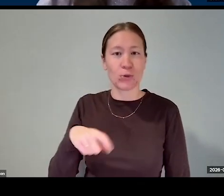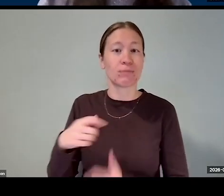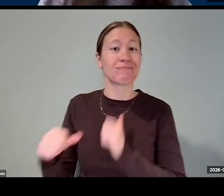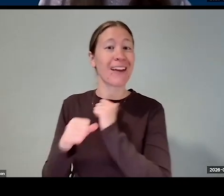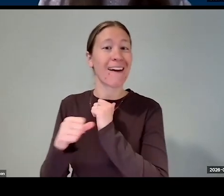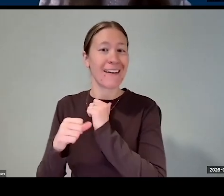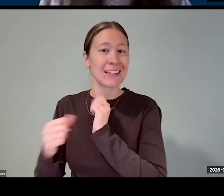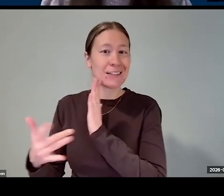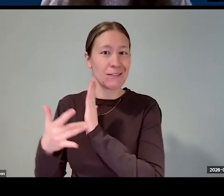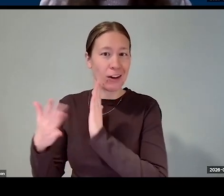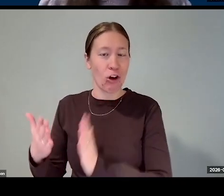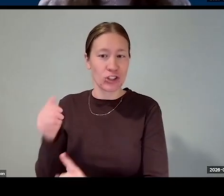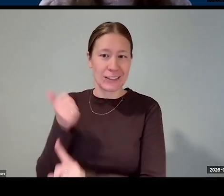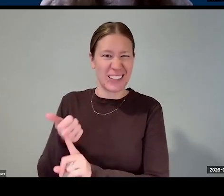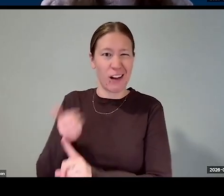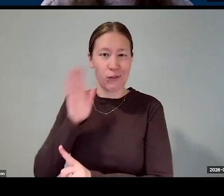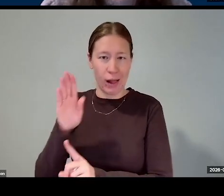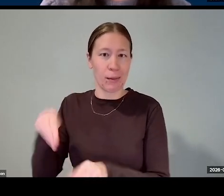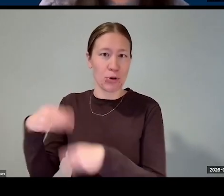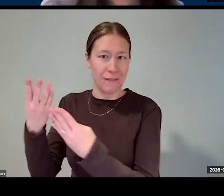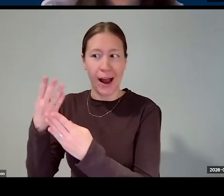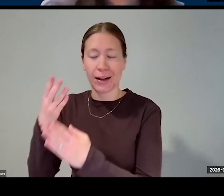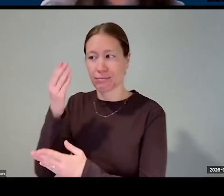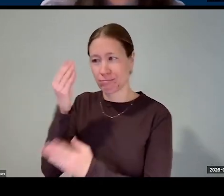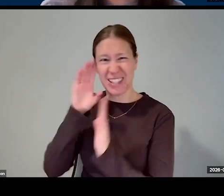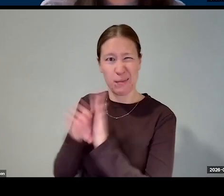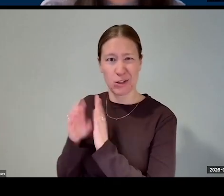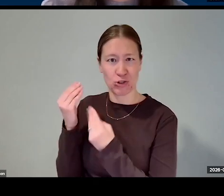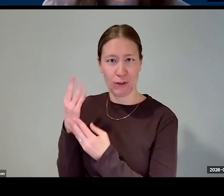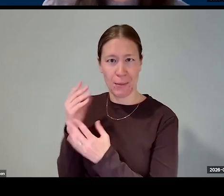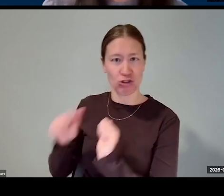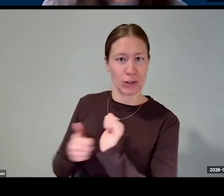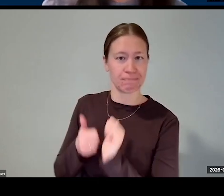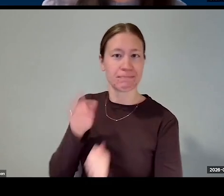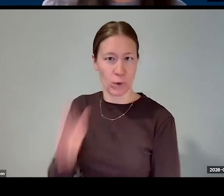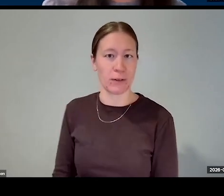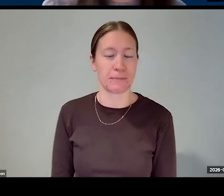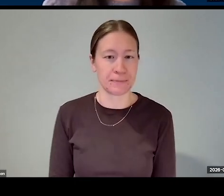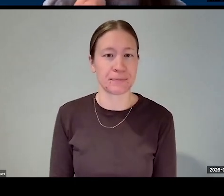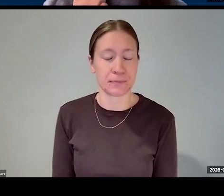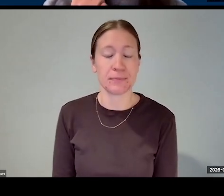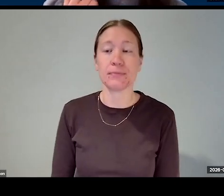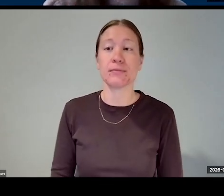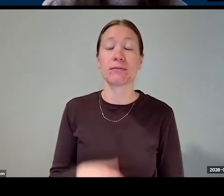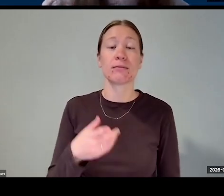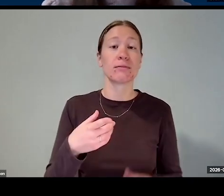before reading out the alt text description. If you have a complex visual like an infographic